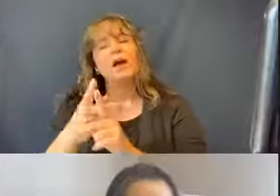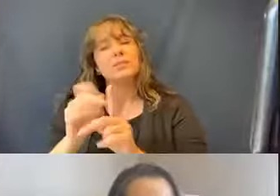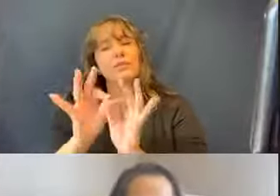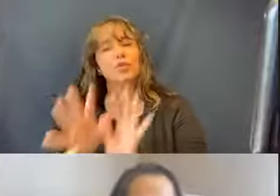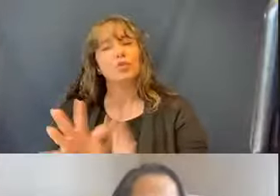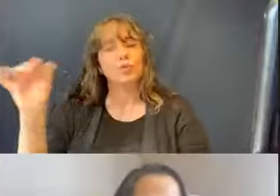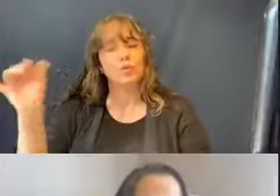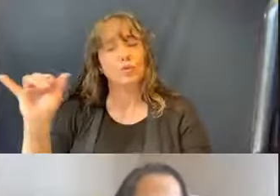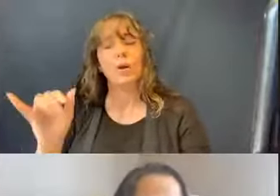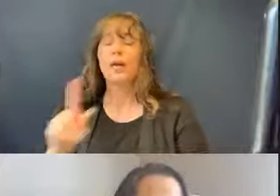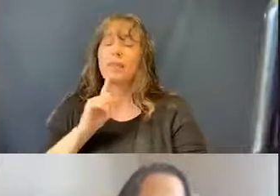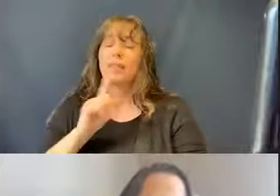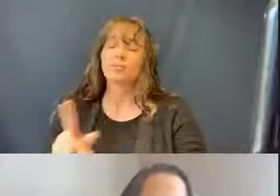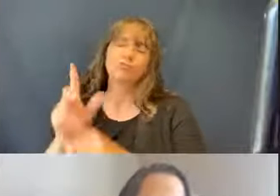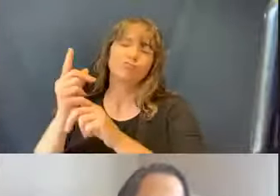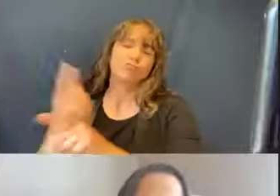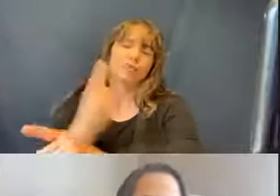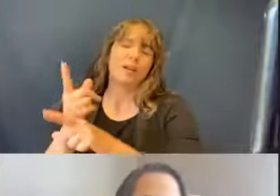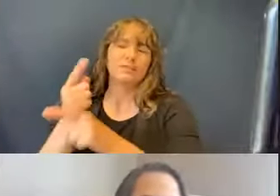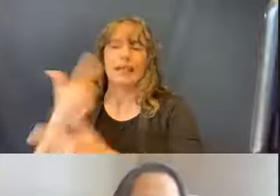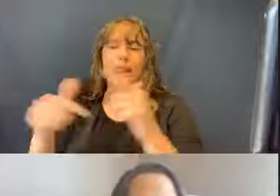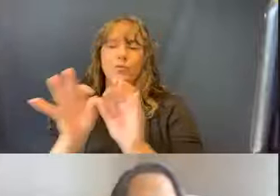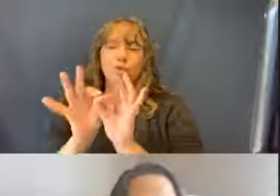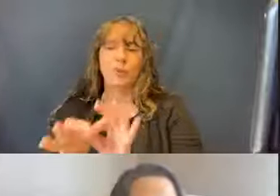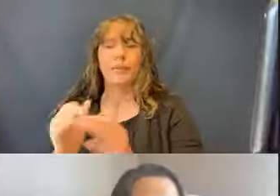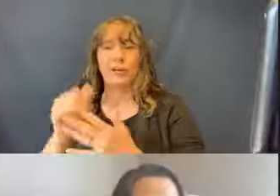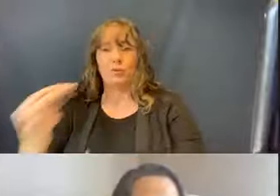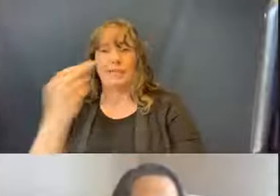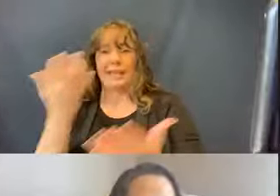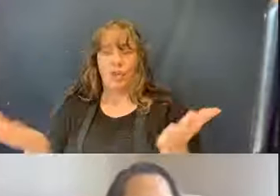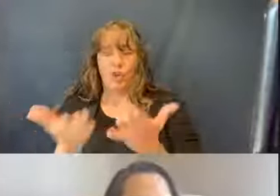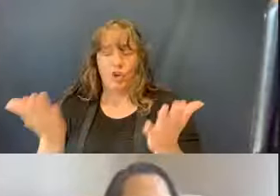traditional sign language which you're seeing here. There's also cued speech. There's even